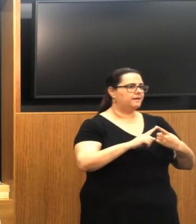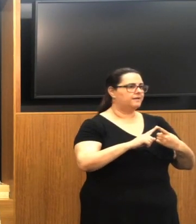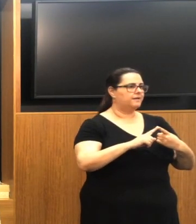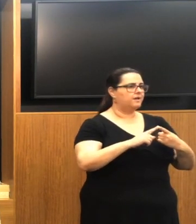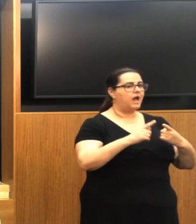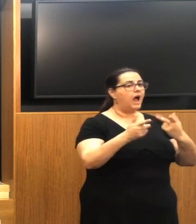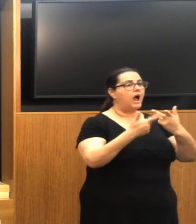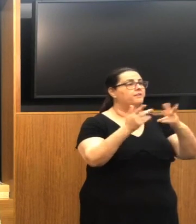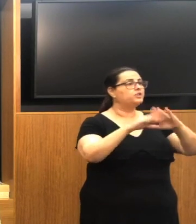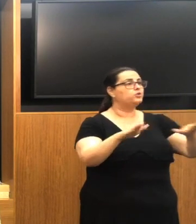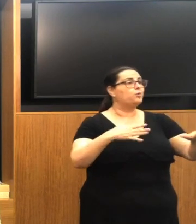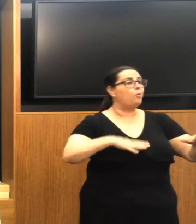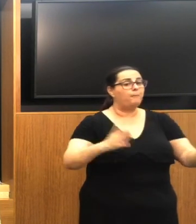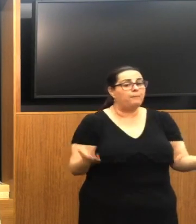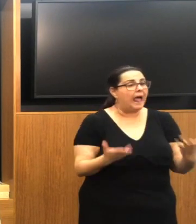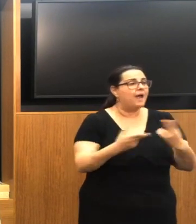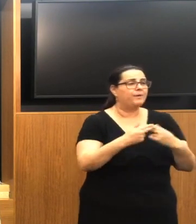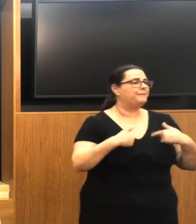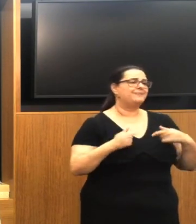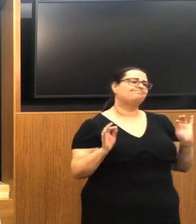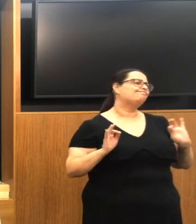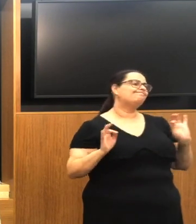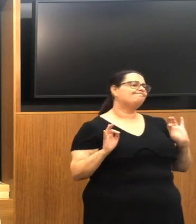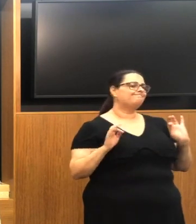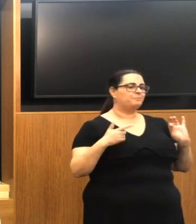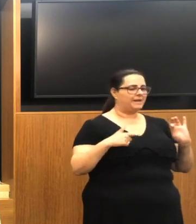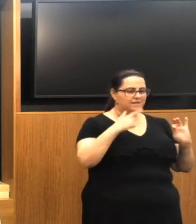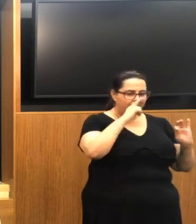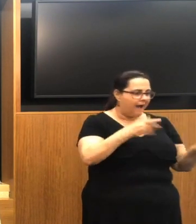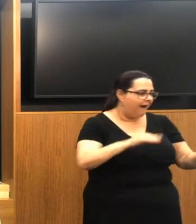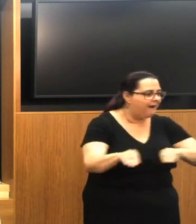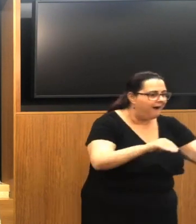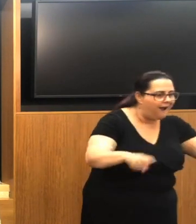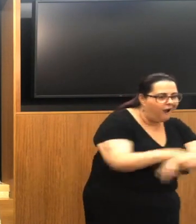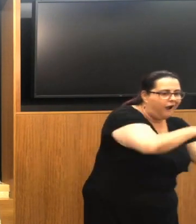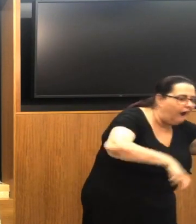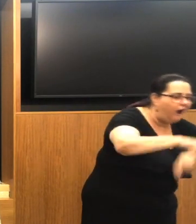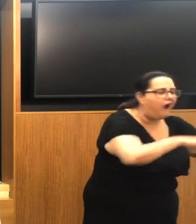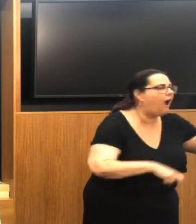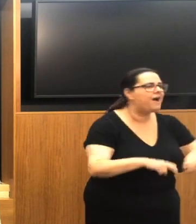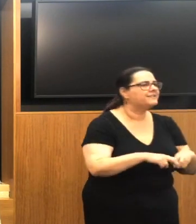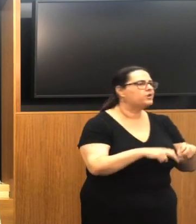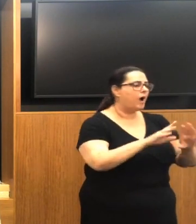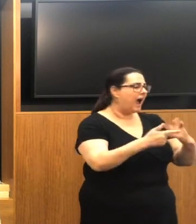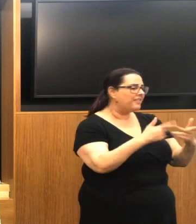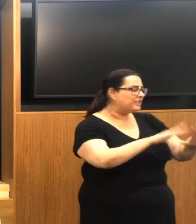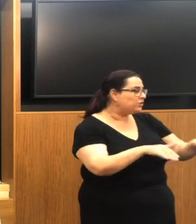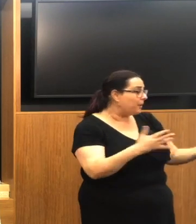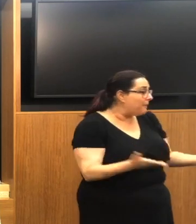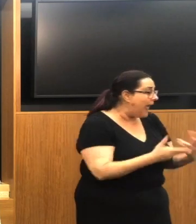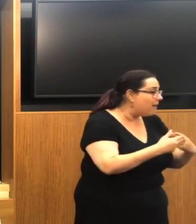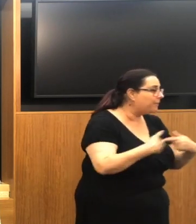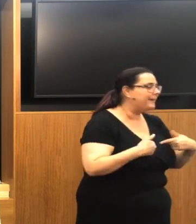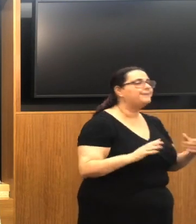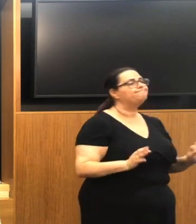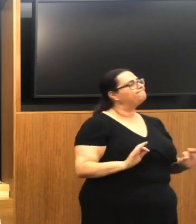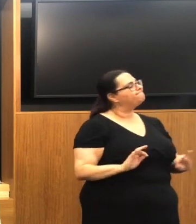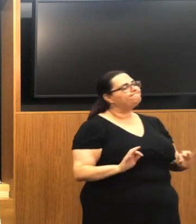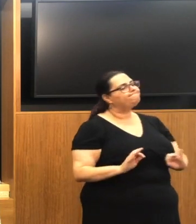for any child around me because I could not move and run around and go play on a swing.